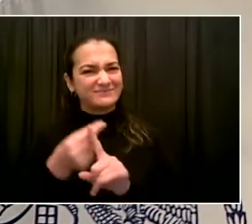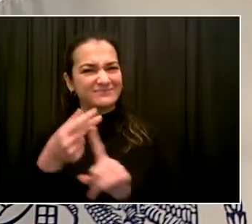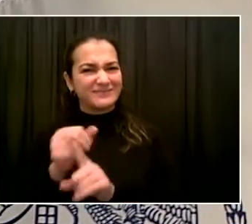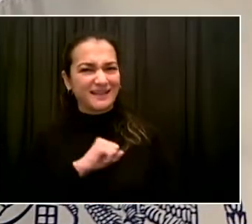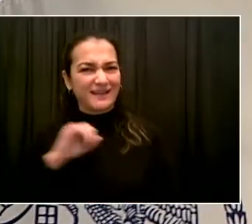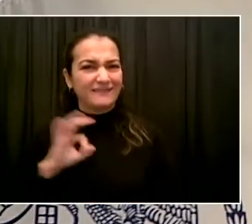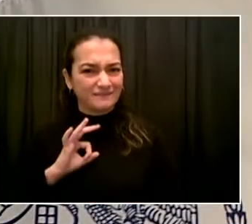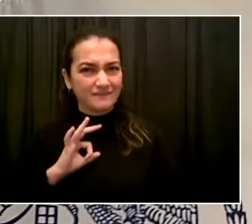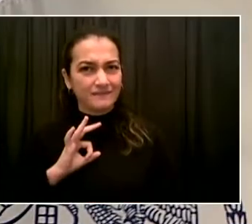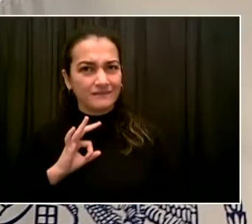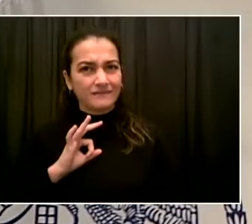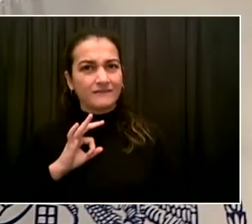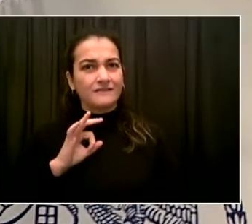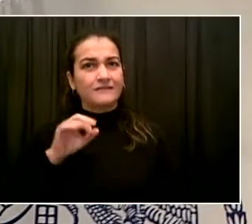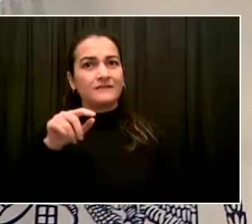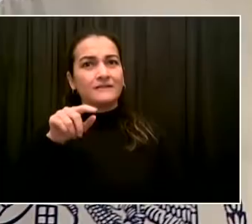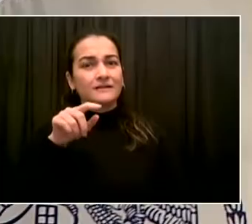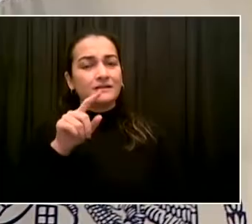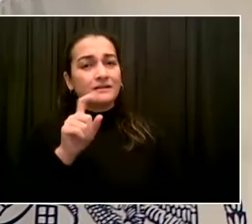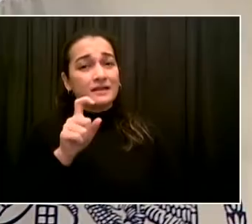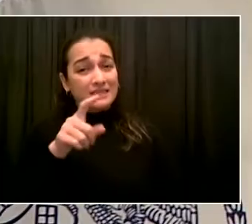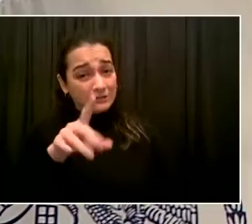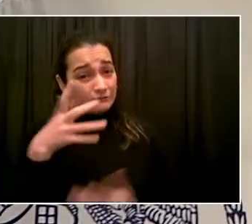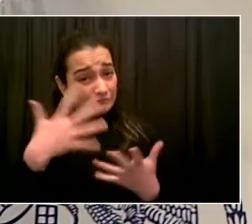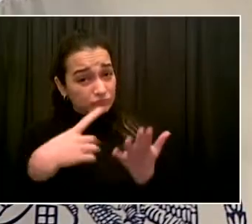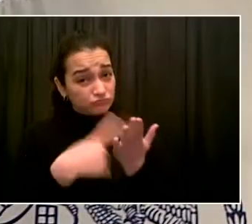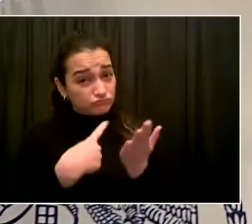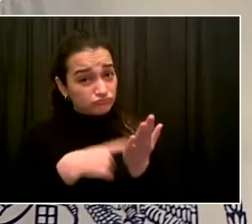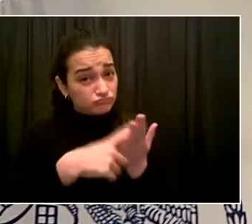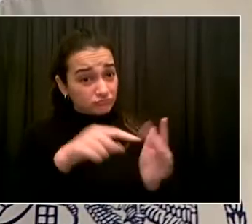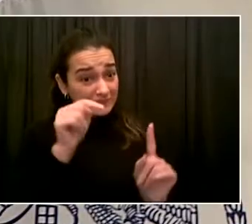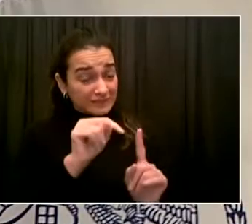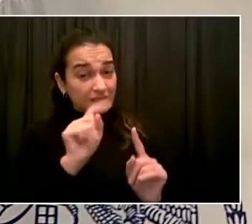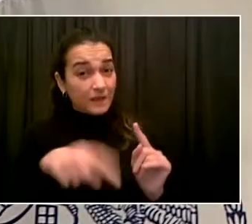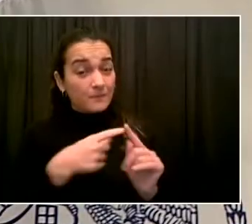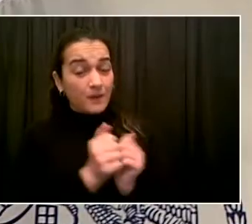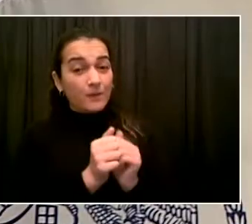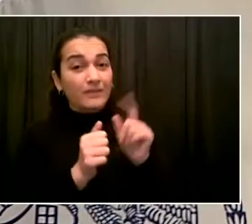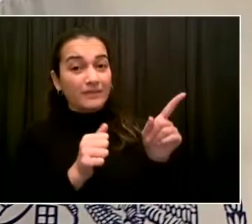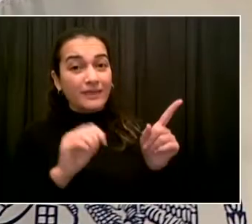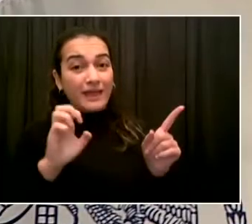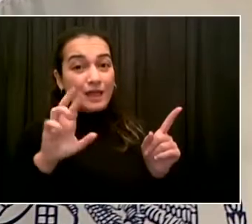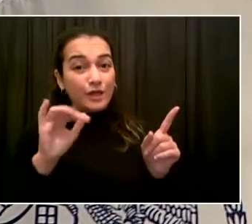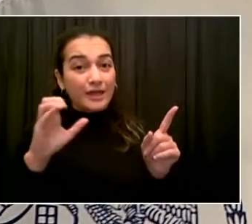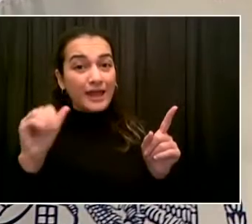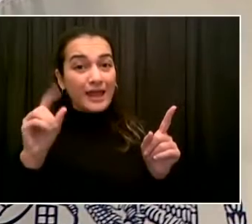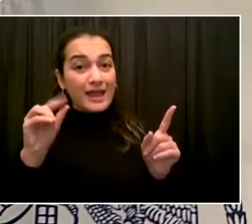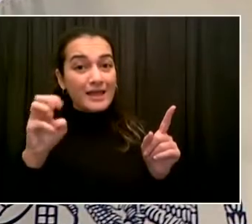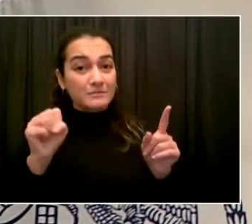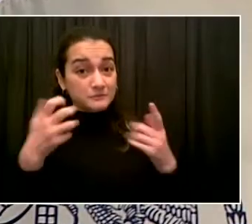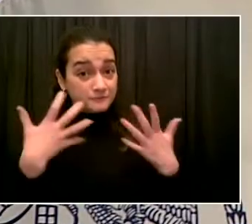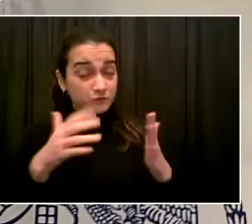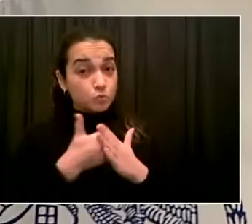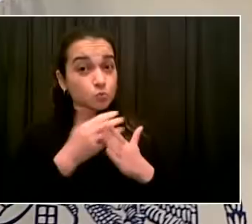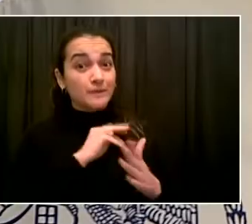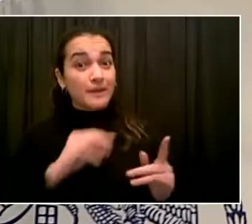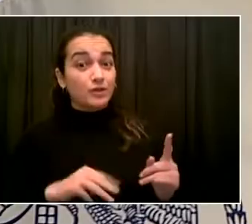WITH THE MAYOR ELECT? DECEMBER 15 YOU'RE PLANNING